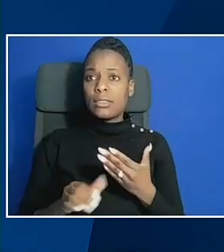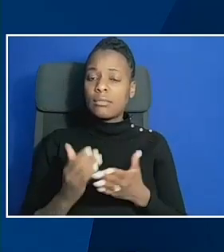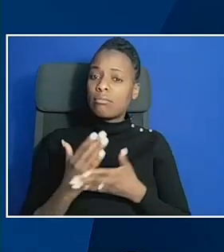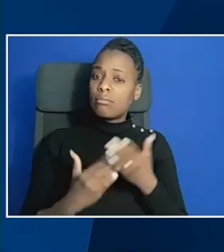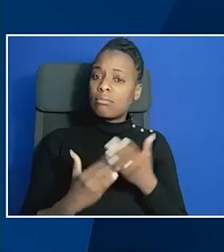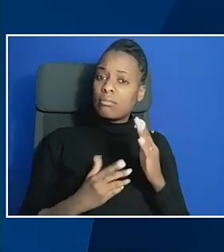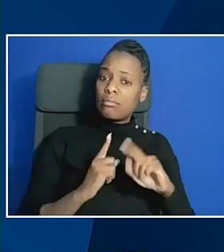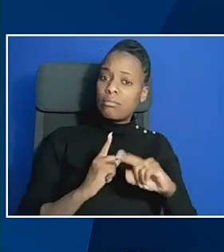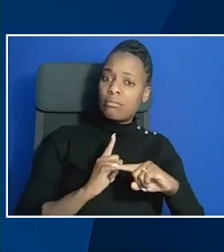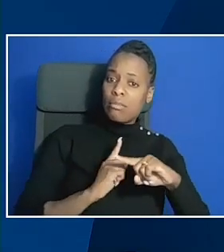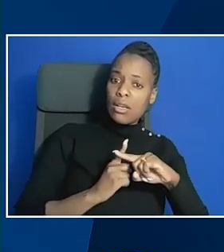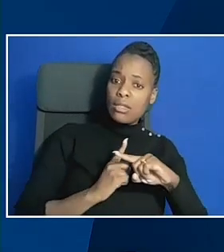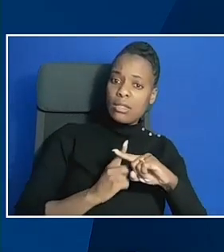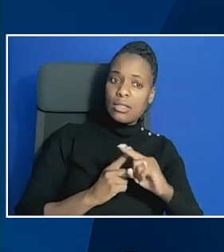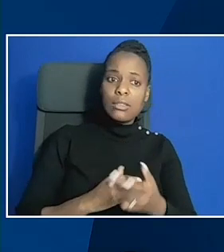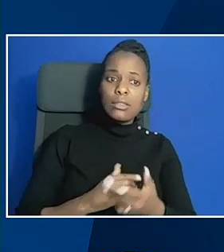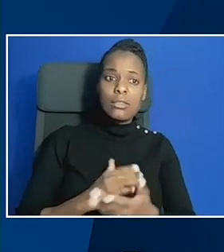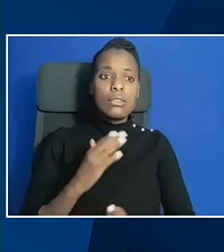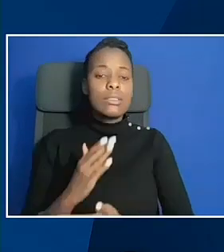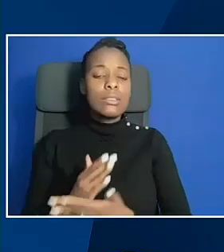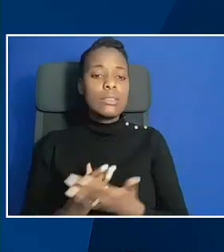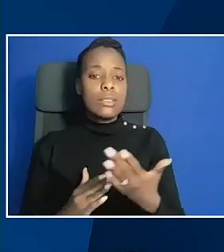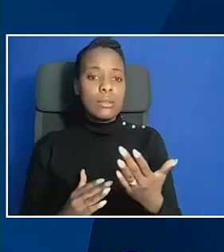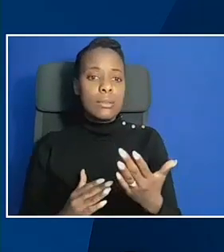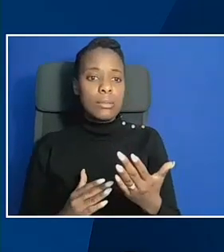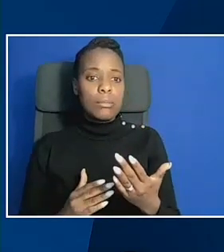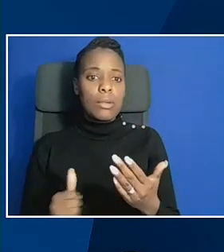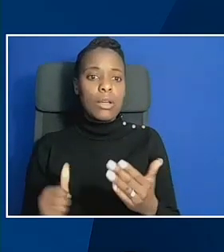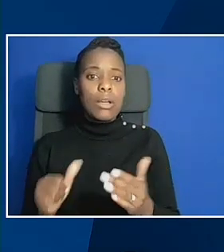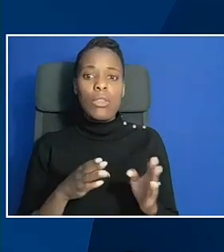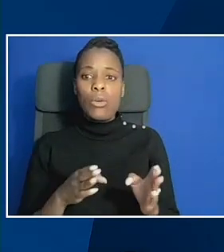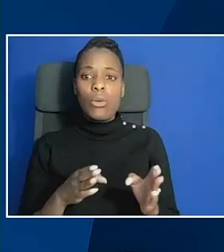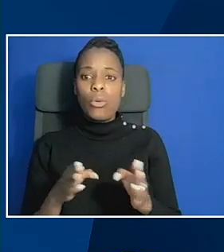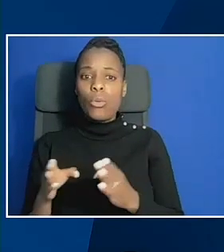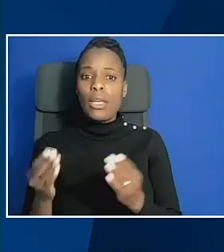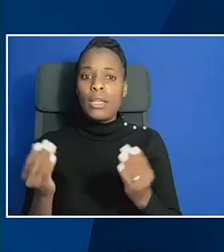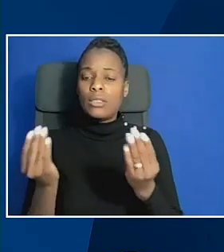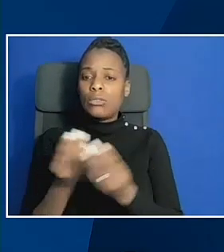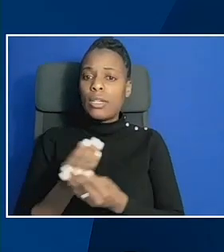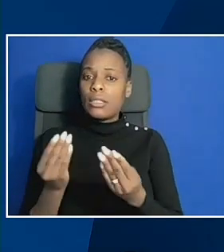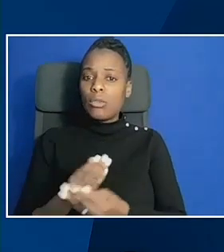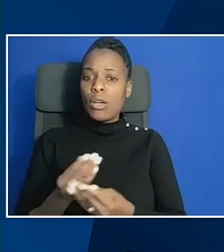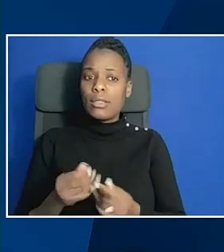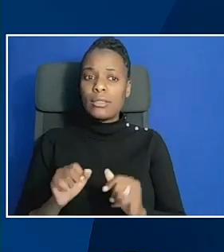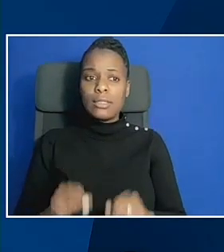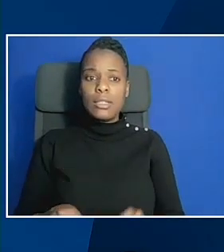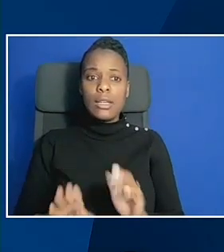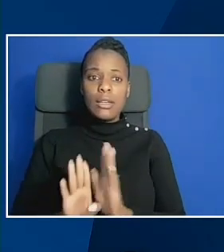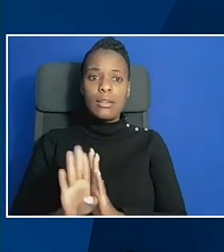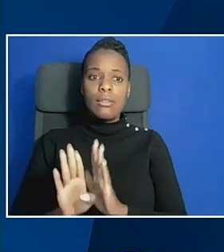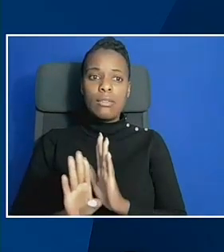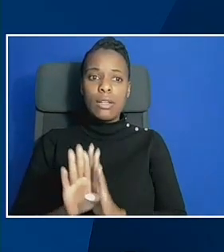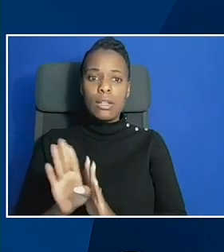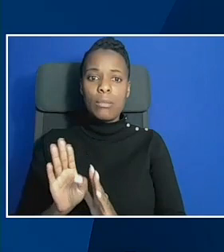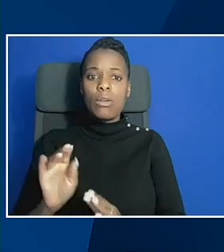there are, other ways that the reciprocity space could develop. There's also the possibility that's been